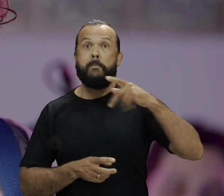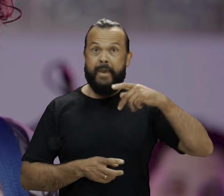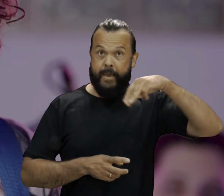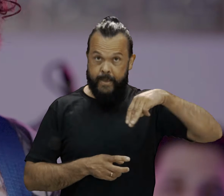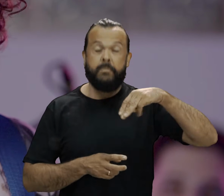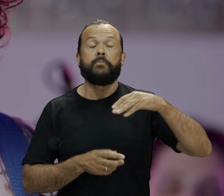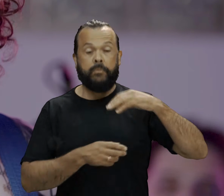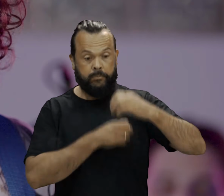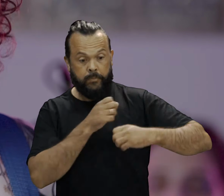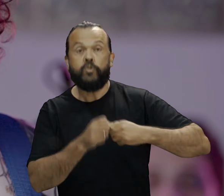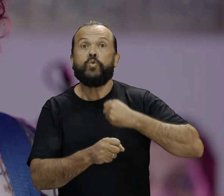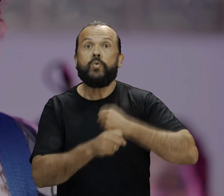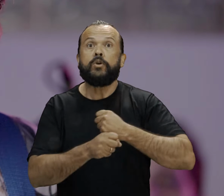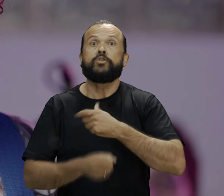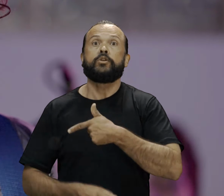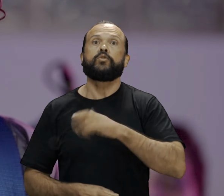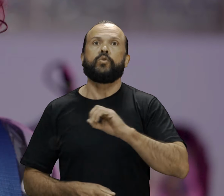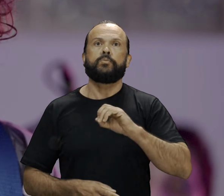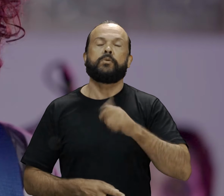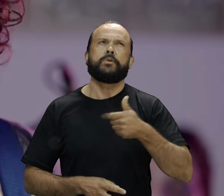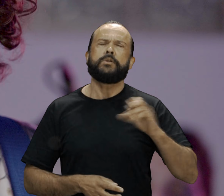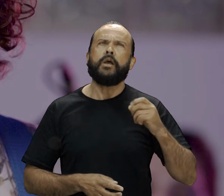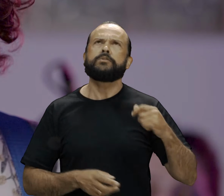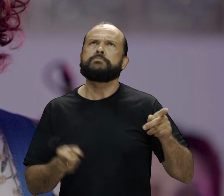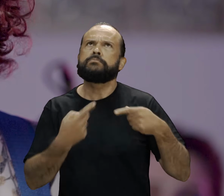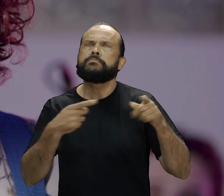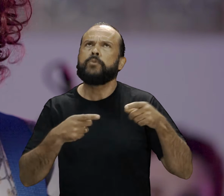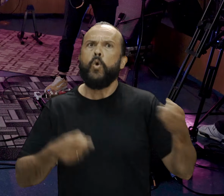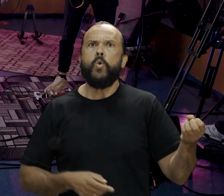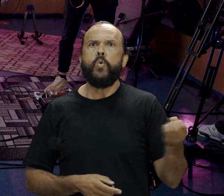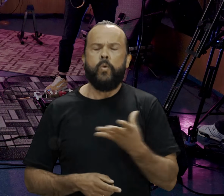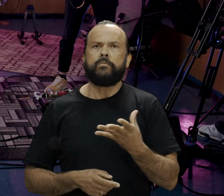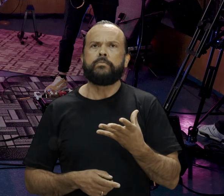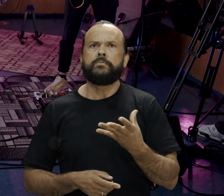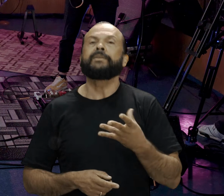and this is also very present in our music, in our experience and in our composition.